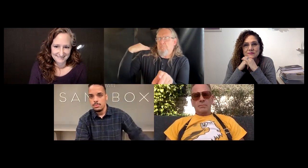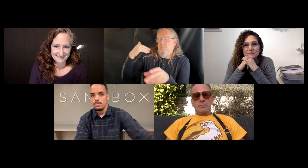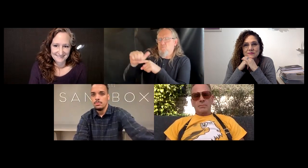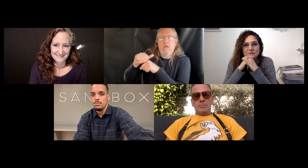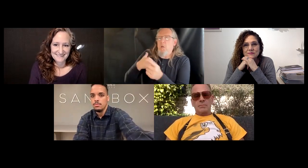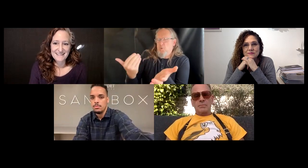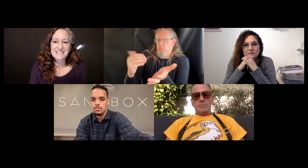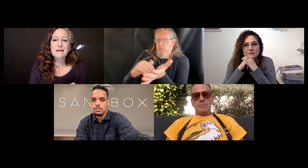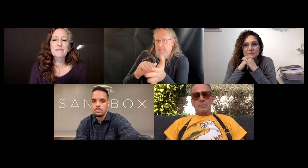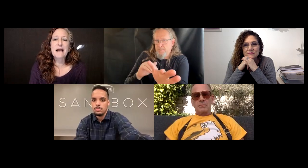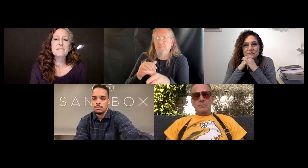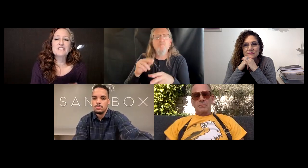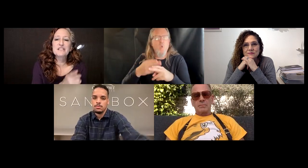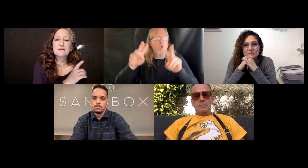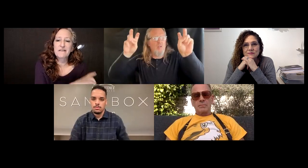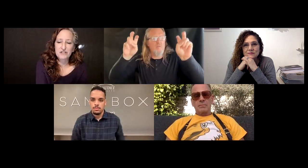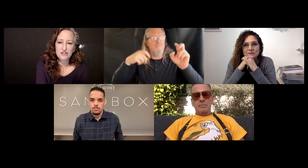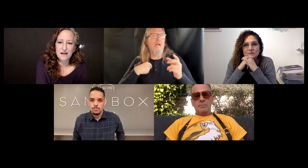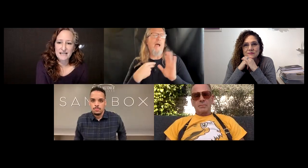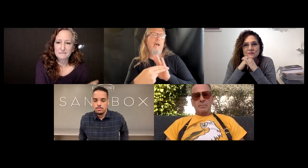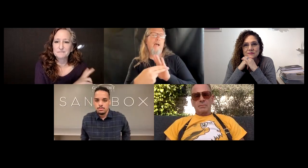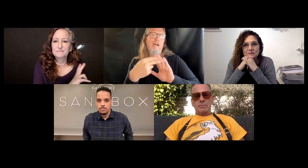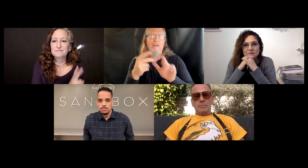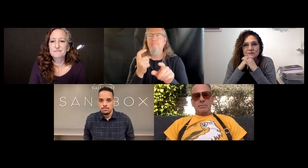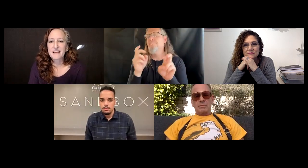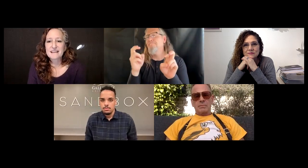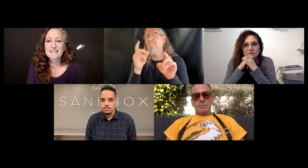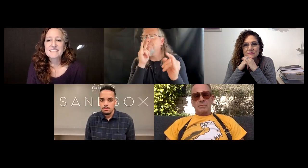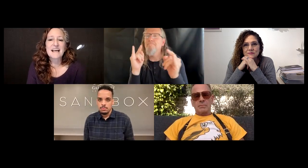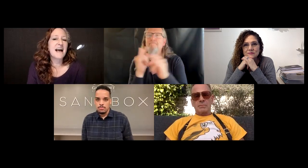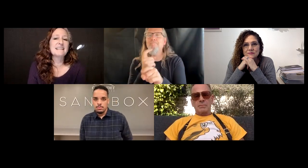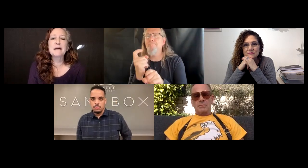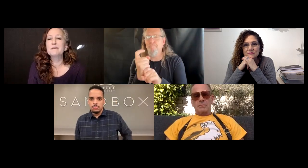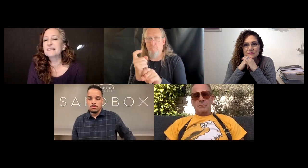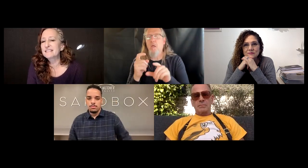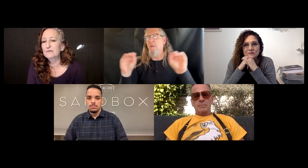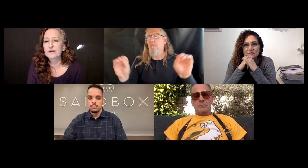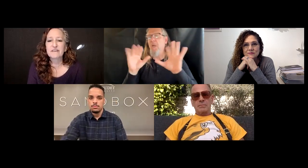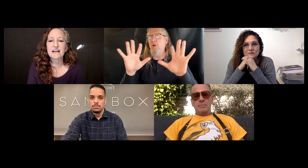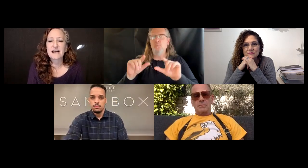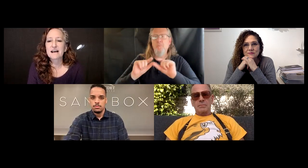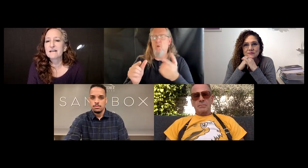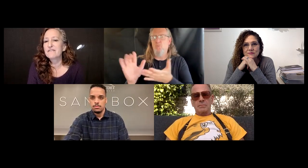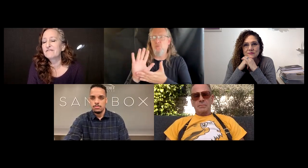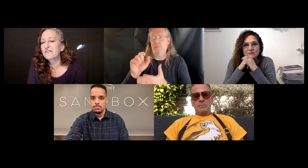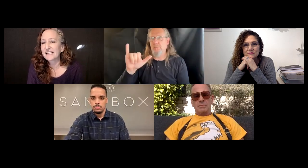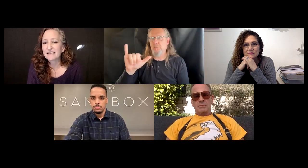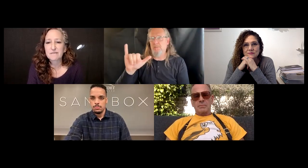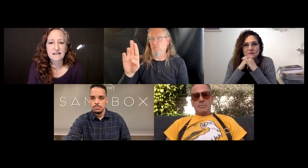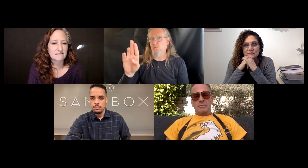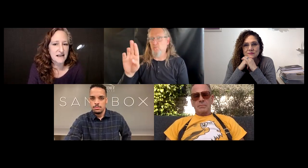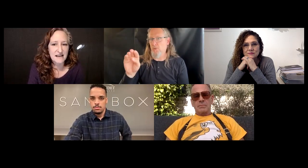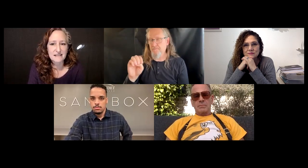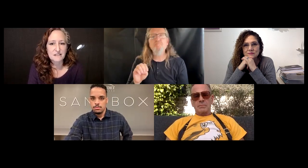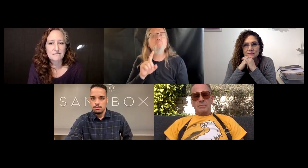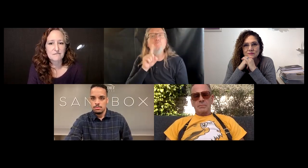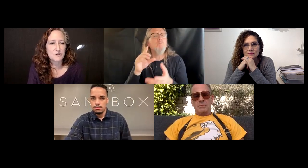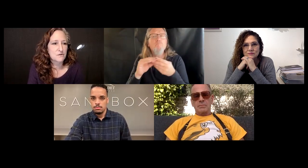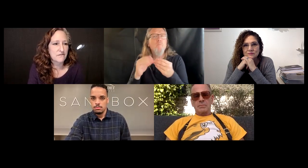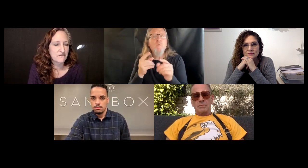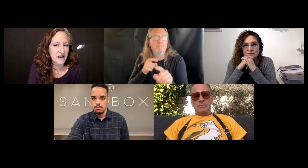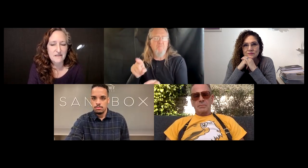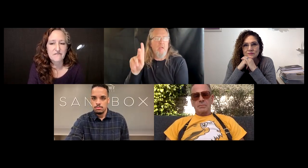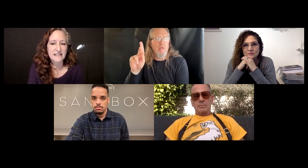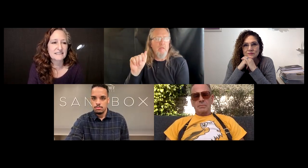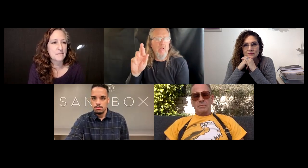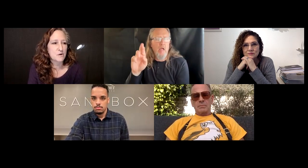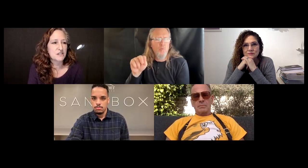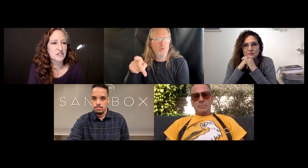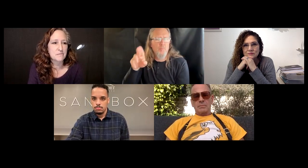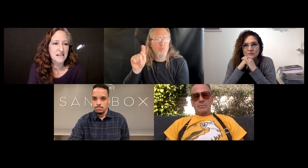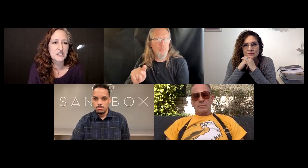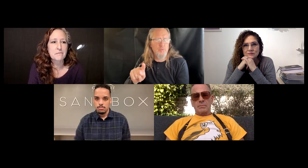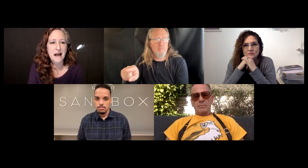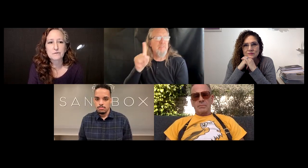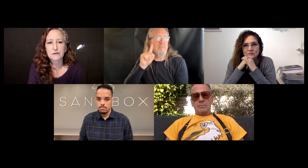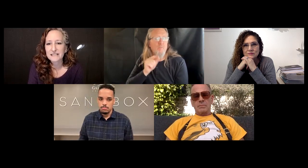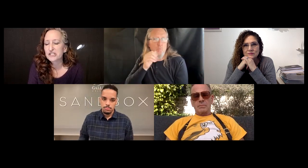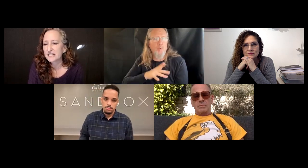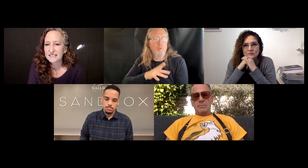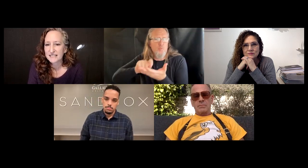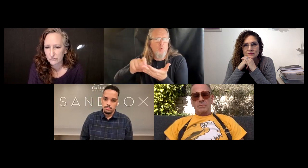This is something I mentioned in my first training. I label this sort of a funny label which is Magic Macaroni and Cheese syndrome.